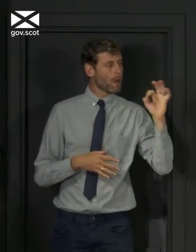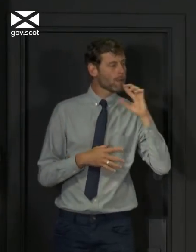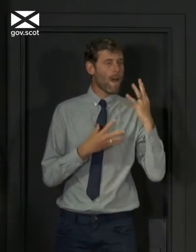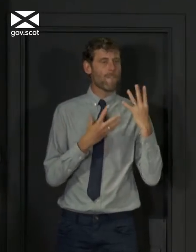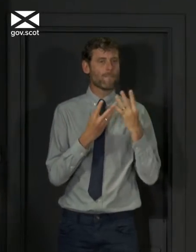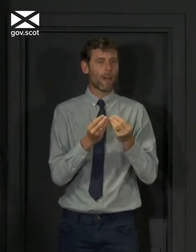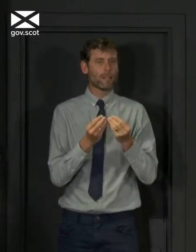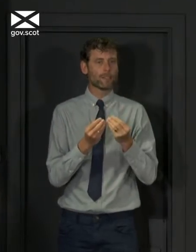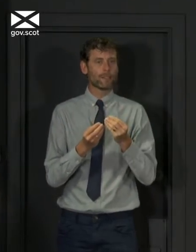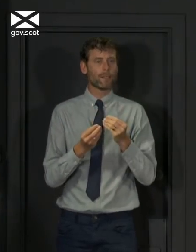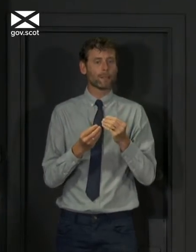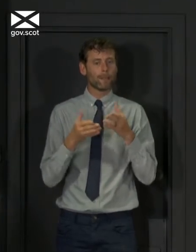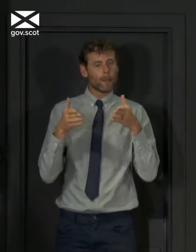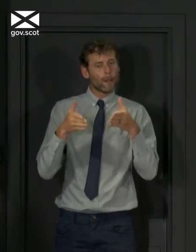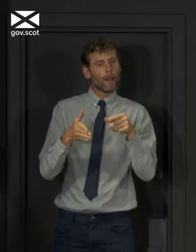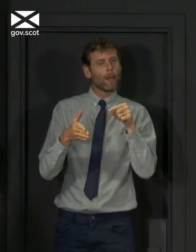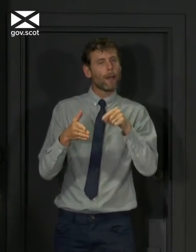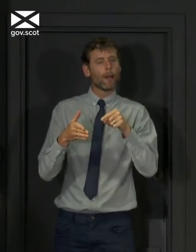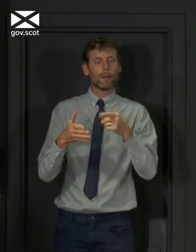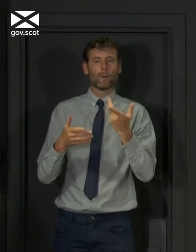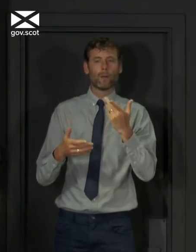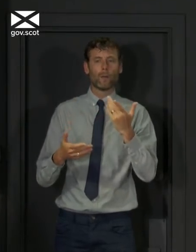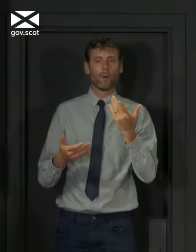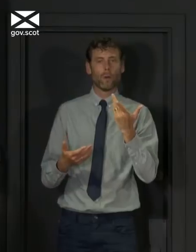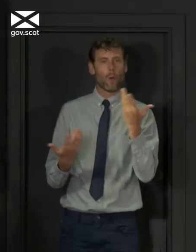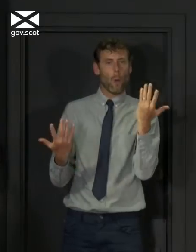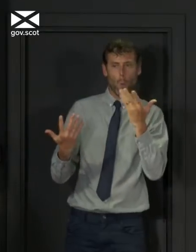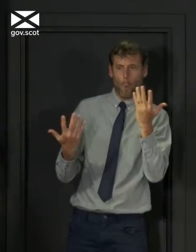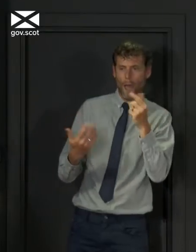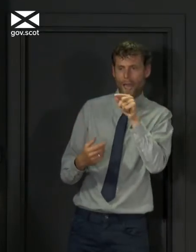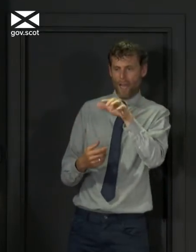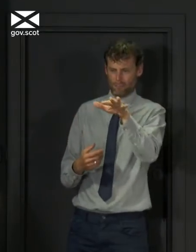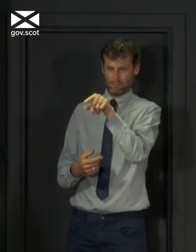the issue of settings that have a higher risk of transmission. Now we have not asked them